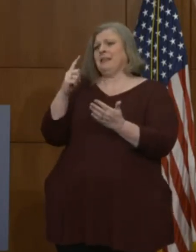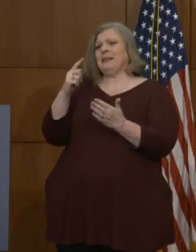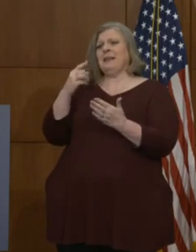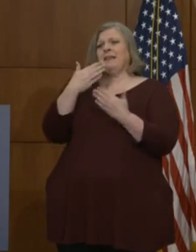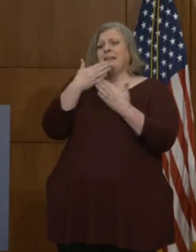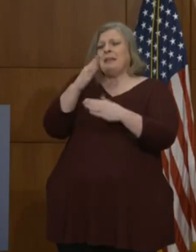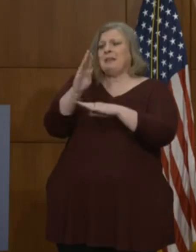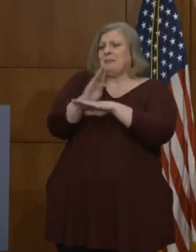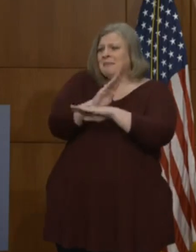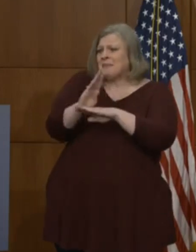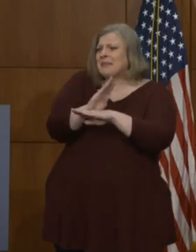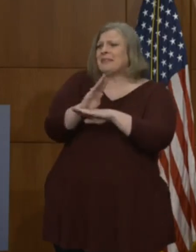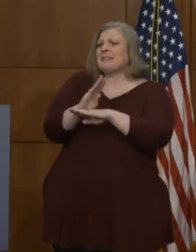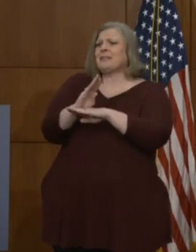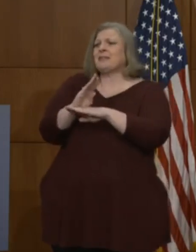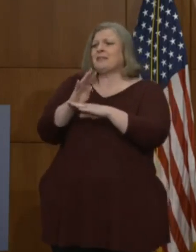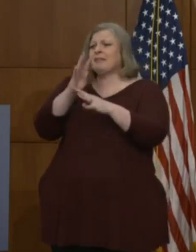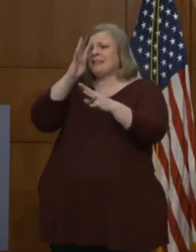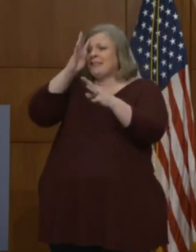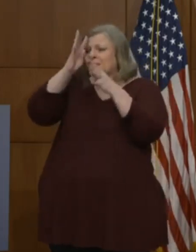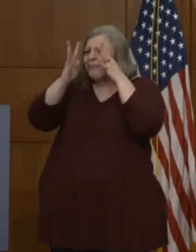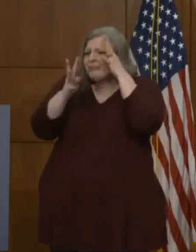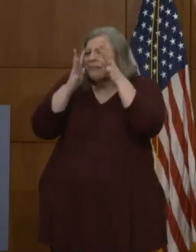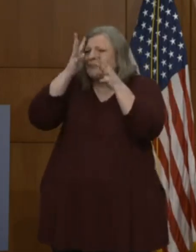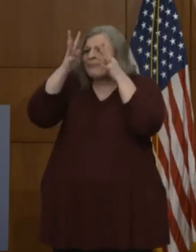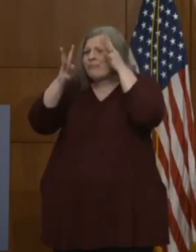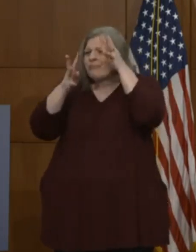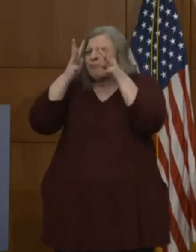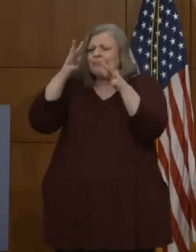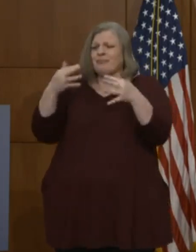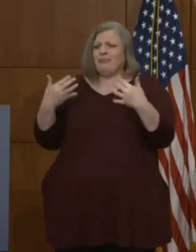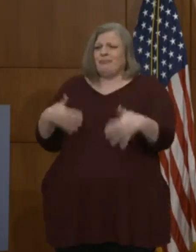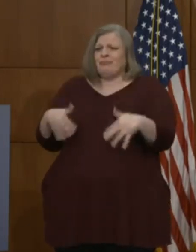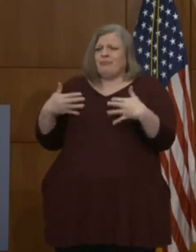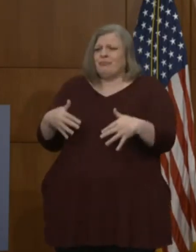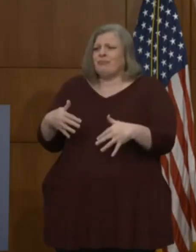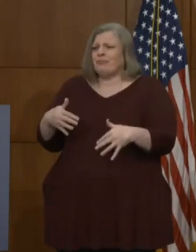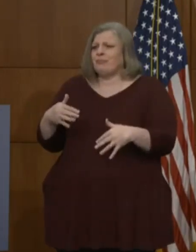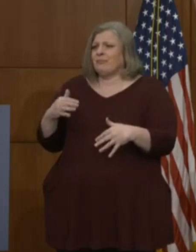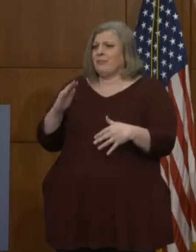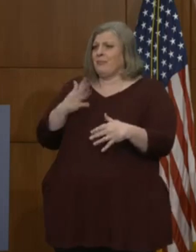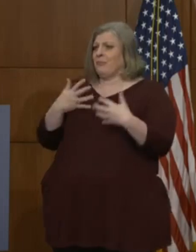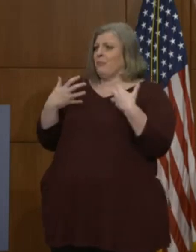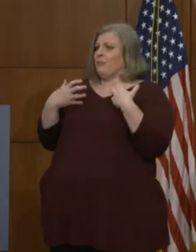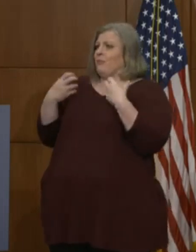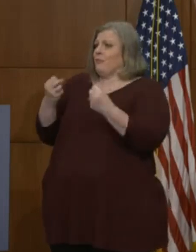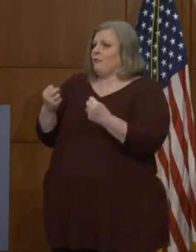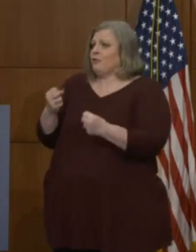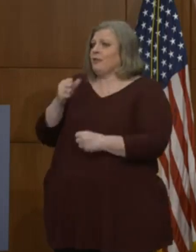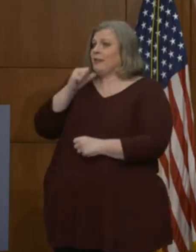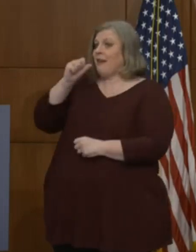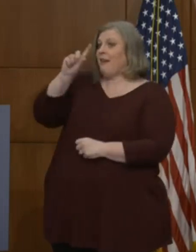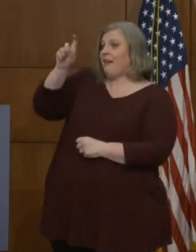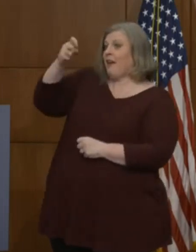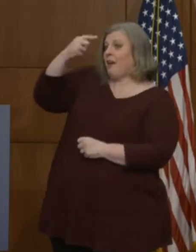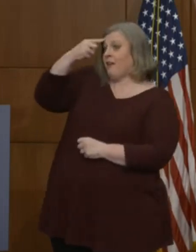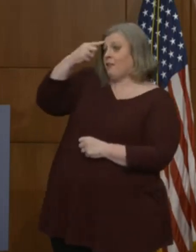WHERE WE ARE TODAY AND AGAIN I THANK THE BUSINESSES OUT THERE THANK THE BUSINESSES OUT THERE THAT ARE REALLY BEING CREATIVE THAT ARE REALLY BEING CREATIVE BEING INNOVATIVE AND- AND THIS BEING INNOVATIVE AND- AND THIS RECOVERY- IS NOT SO MUCH AS A